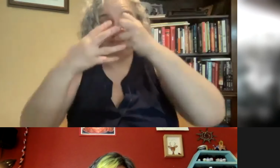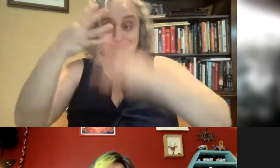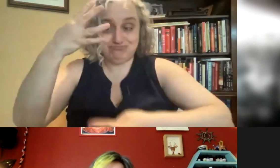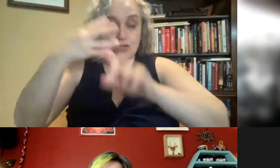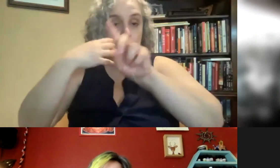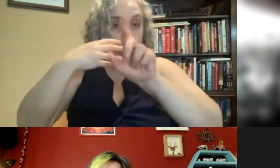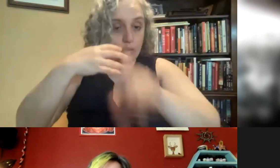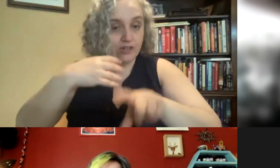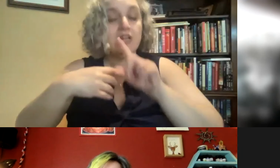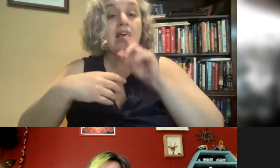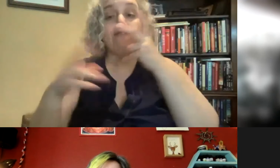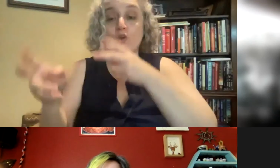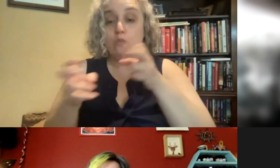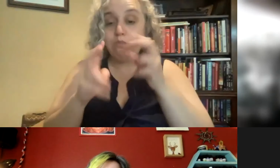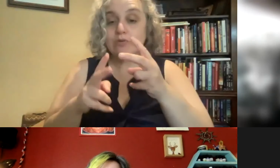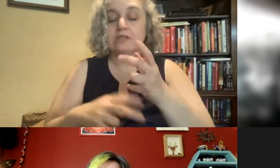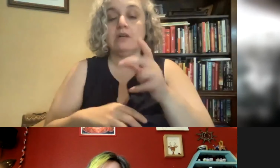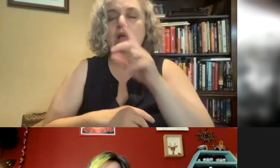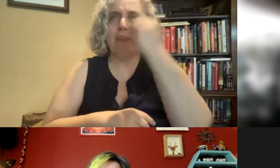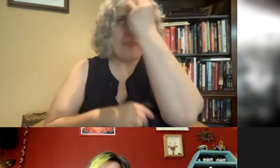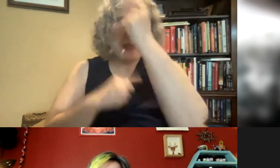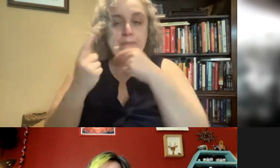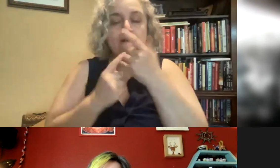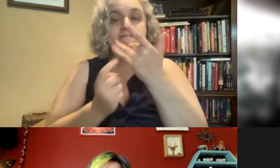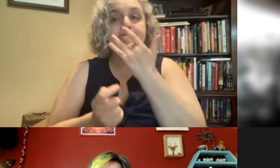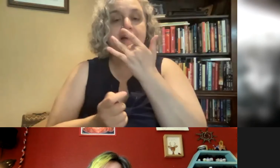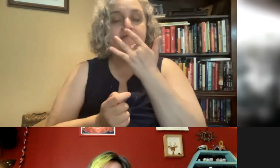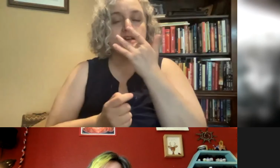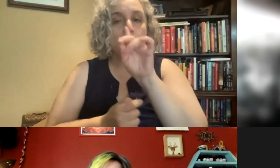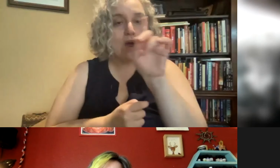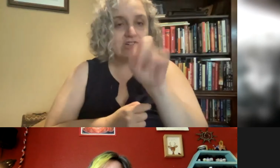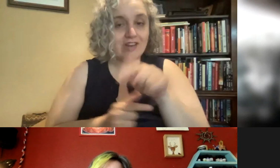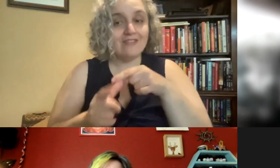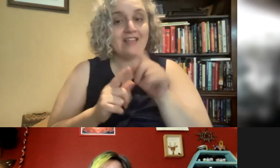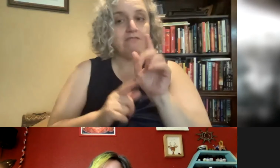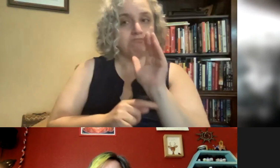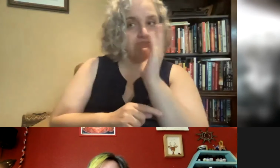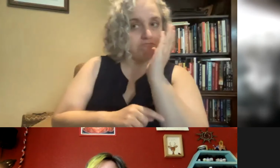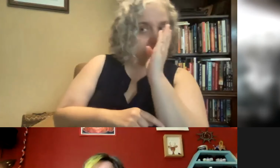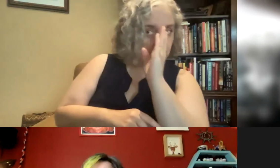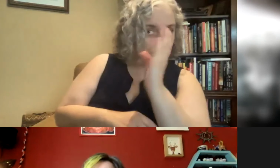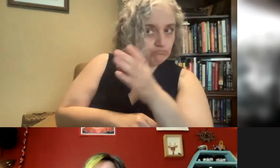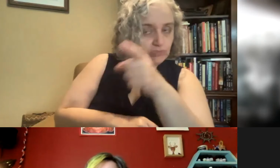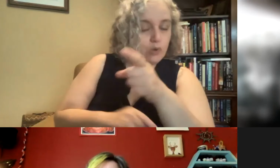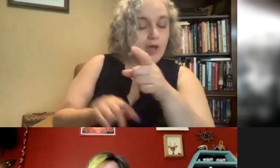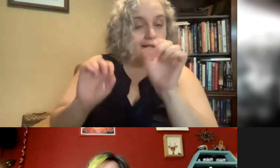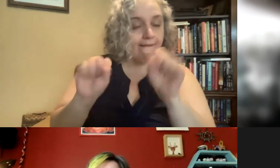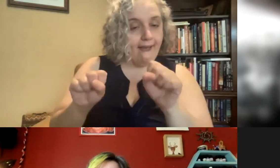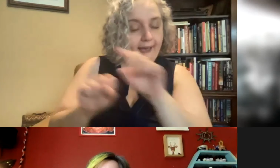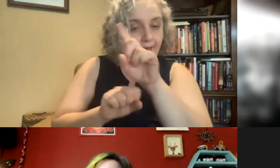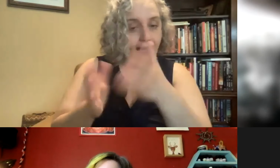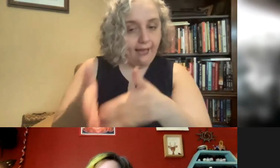I want you to think about your favourite question so that when I come to you you can potentially ask of that one.